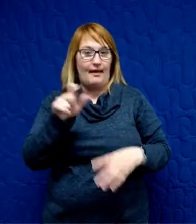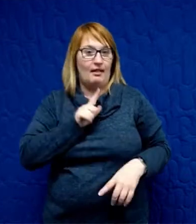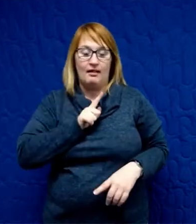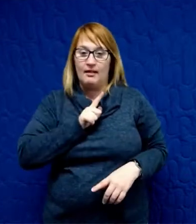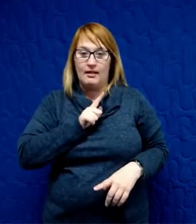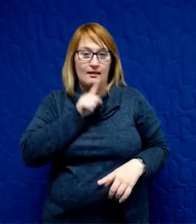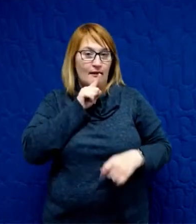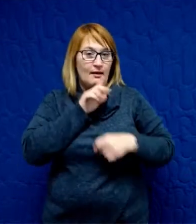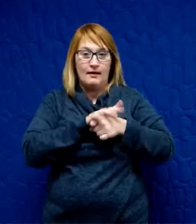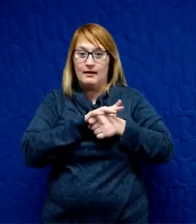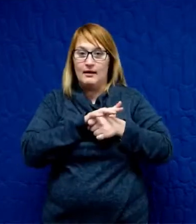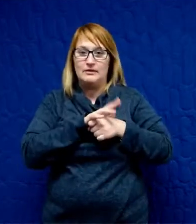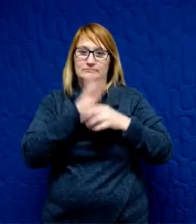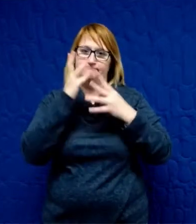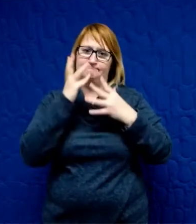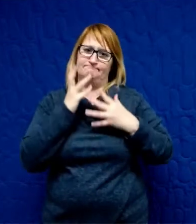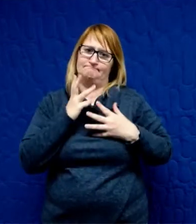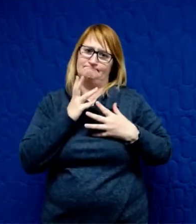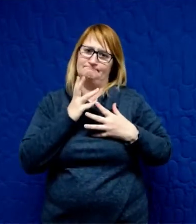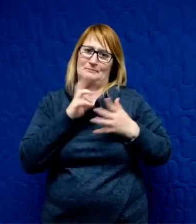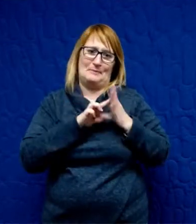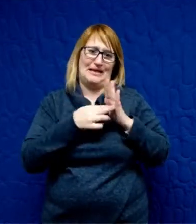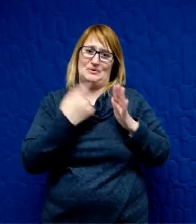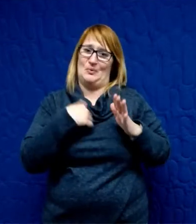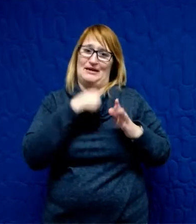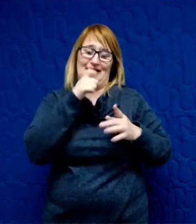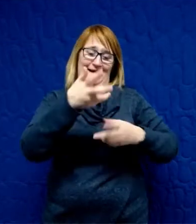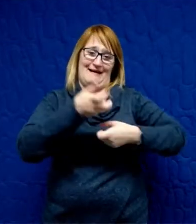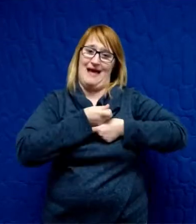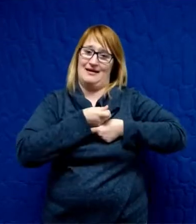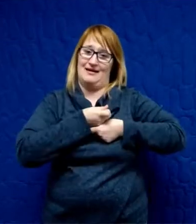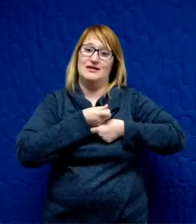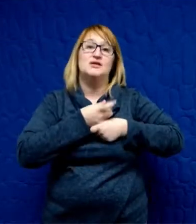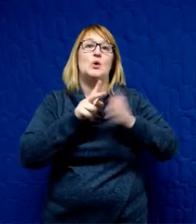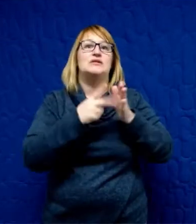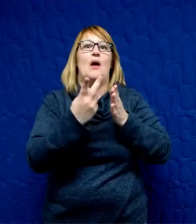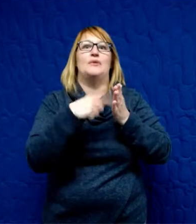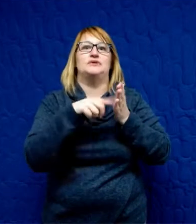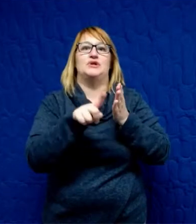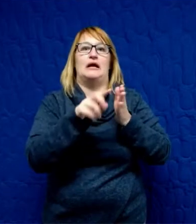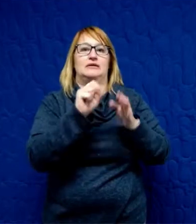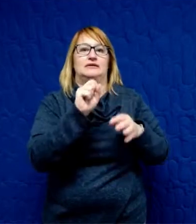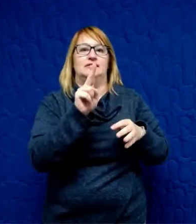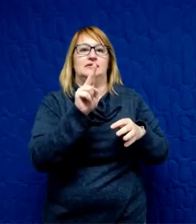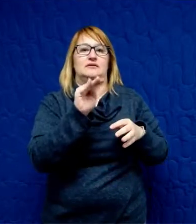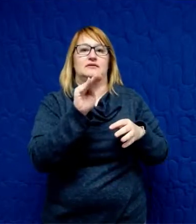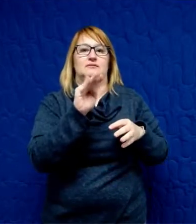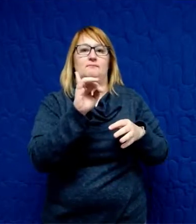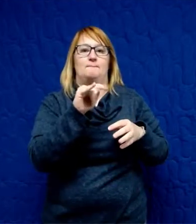receive your proposal. So be sure that you double check that when you hit the submit button and right there on the screen it will let you know and then